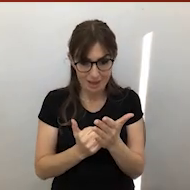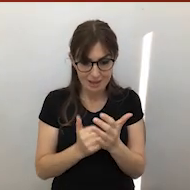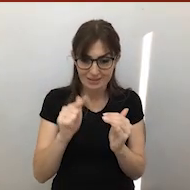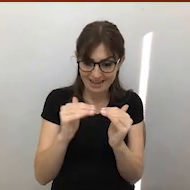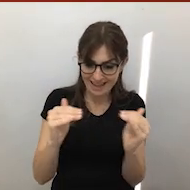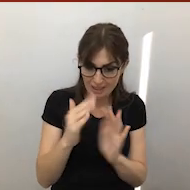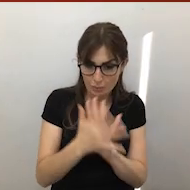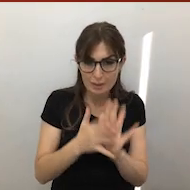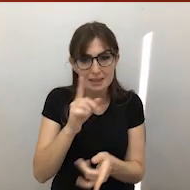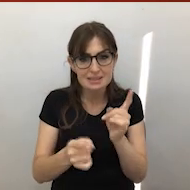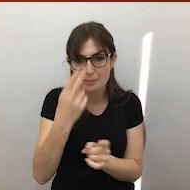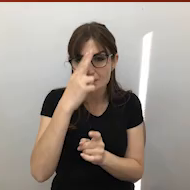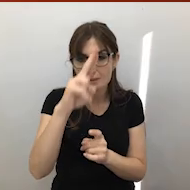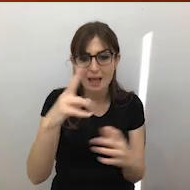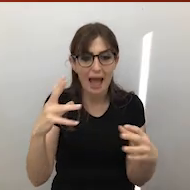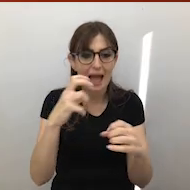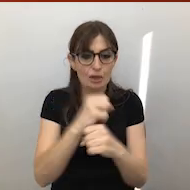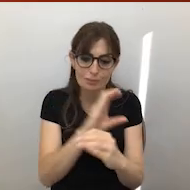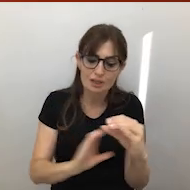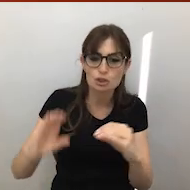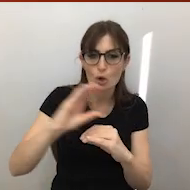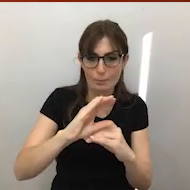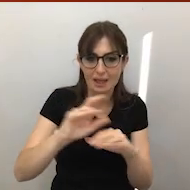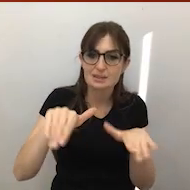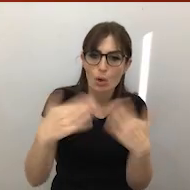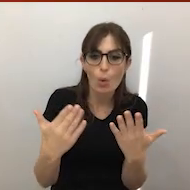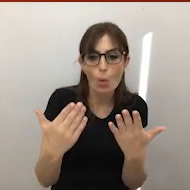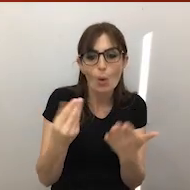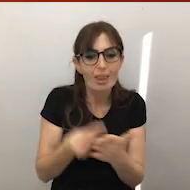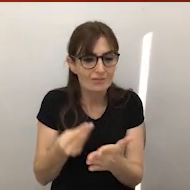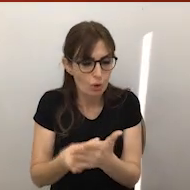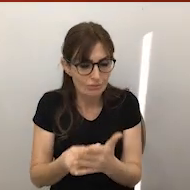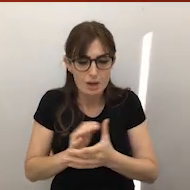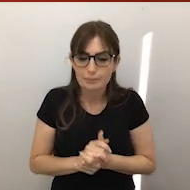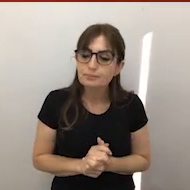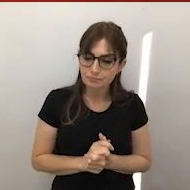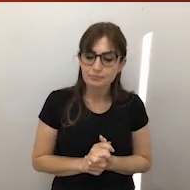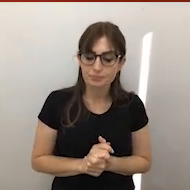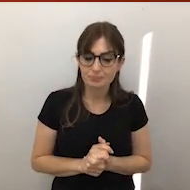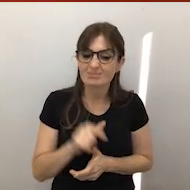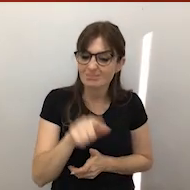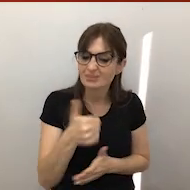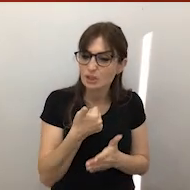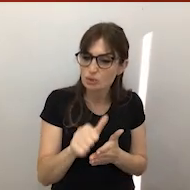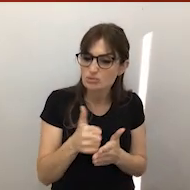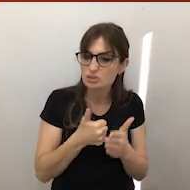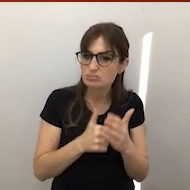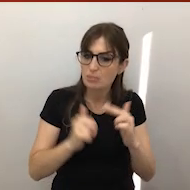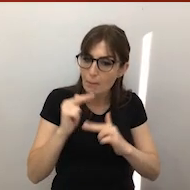of the balance sheet is sometimes called accumulated surpluses or reserves, and equity is usually built in one of more